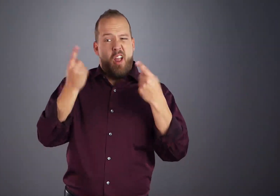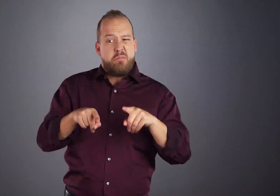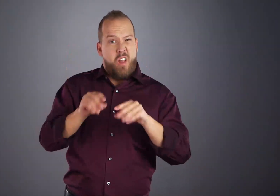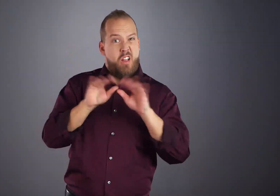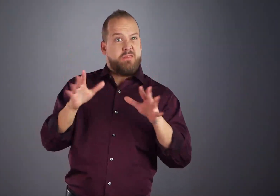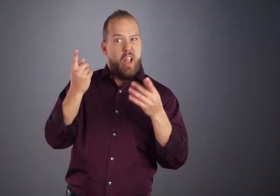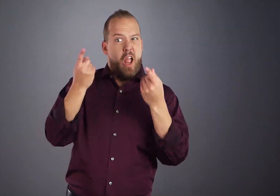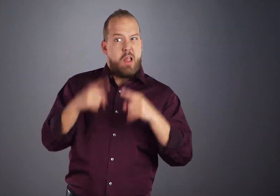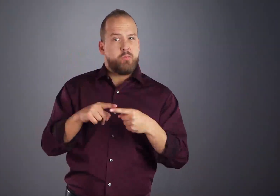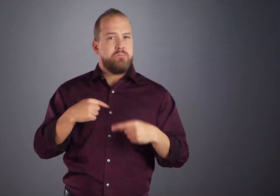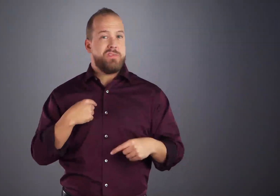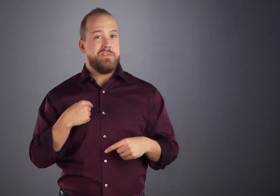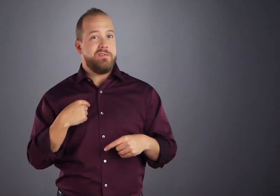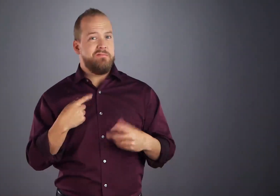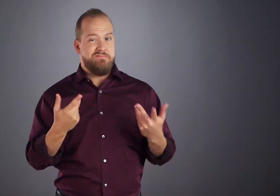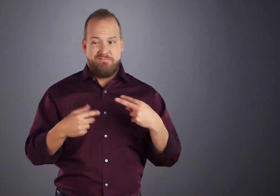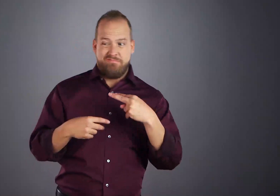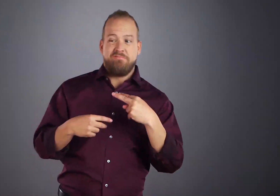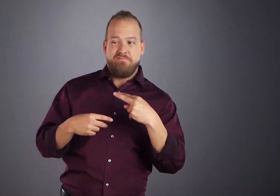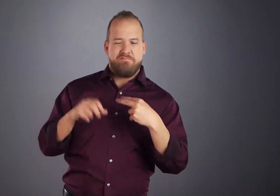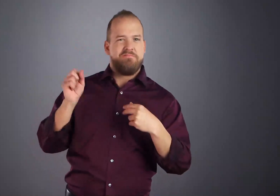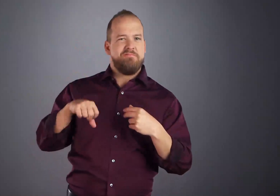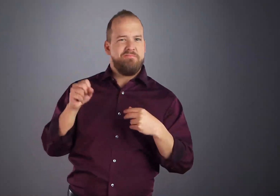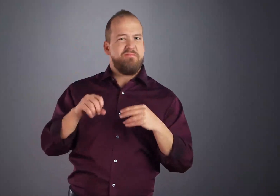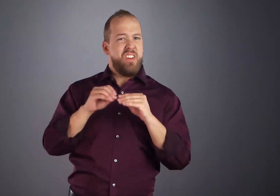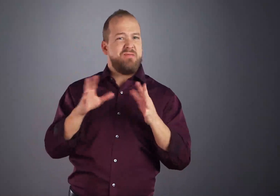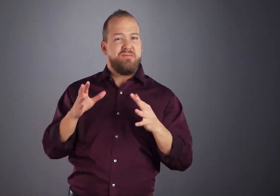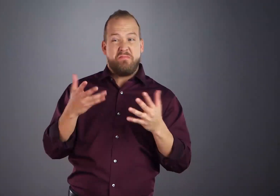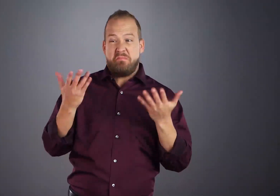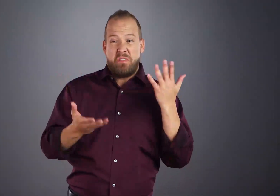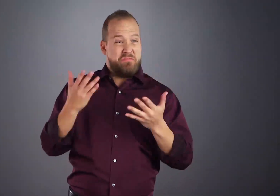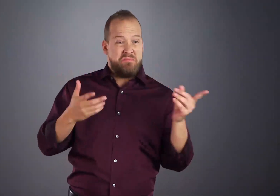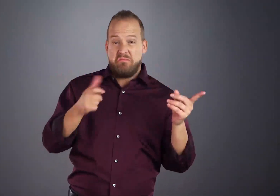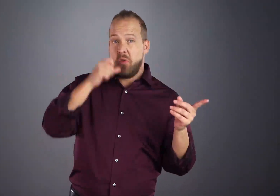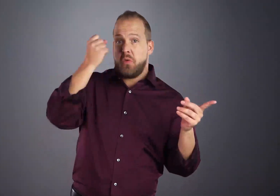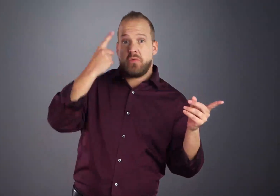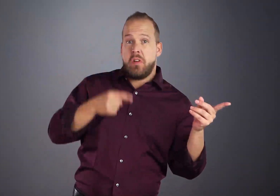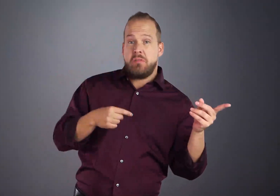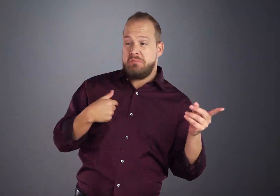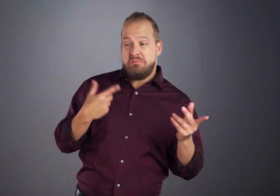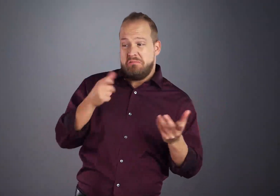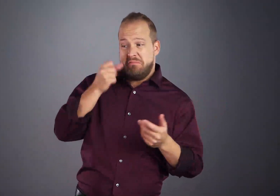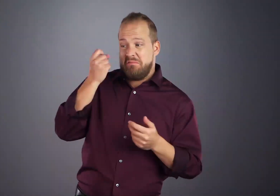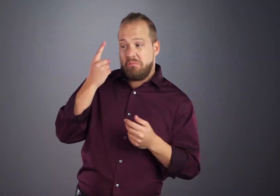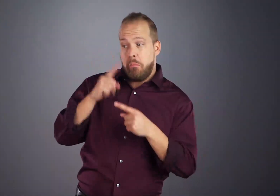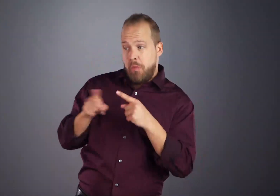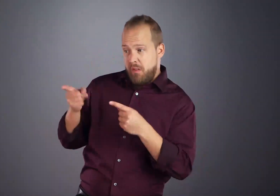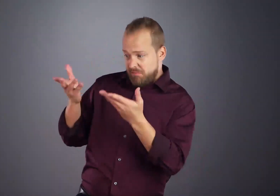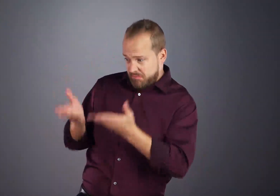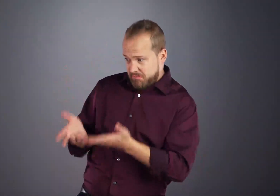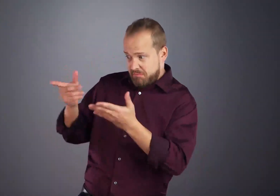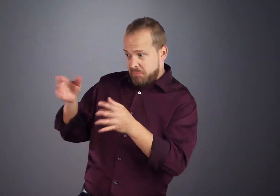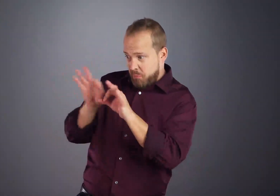"Something has happened to you, I don’t understand. But you had better hang on to it.